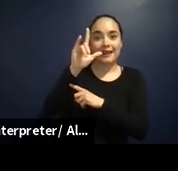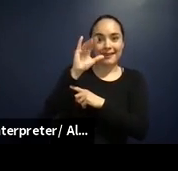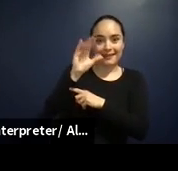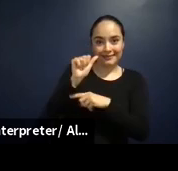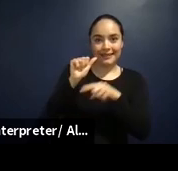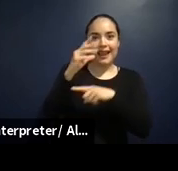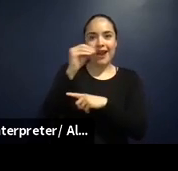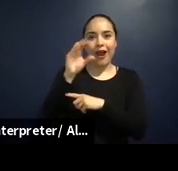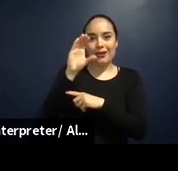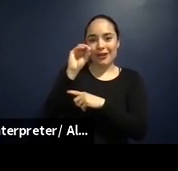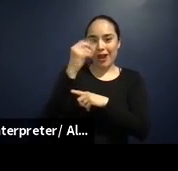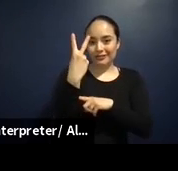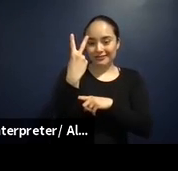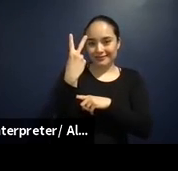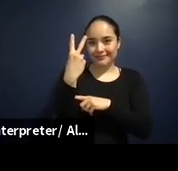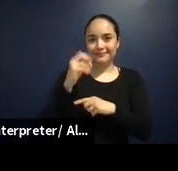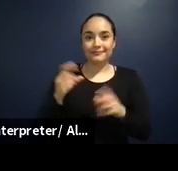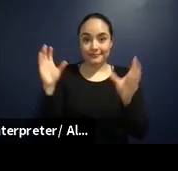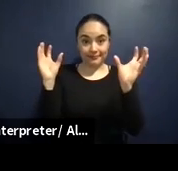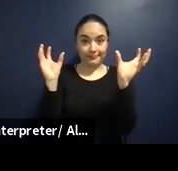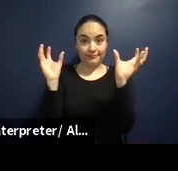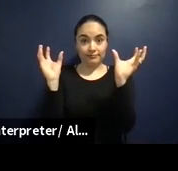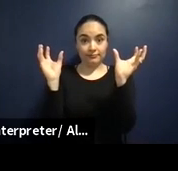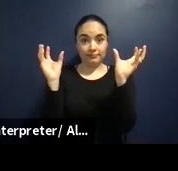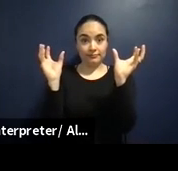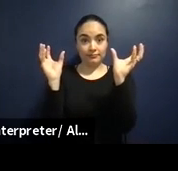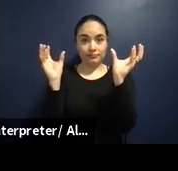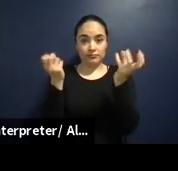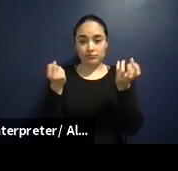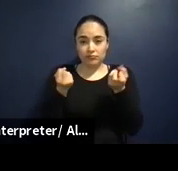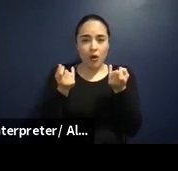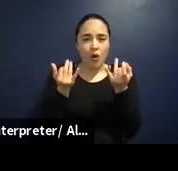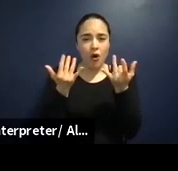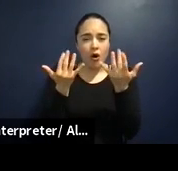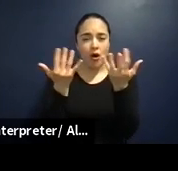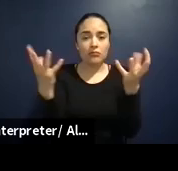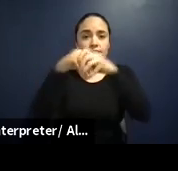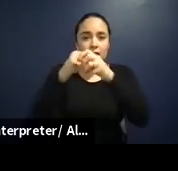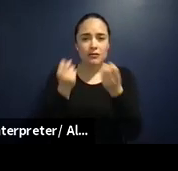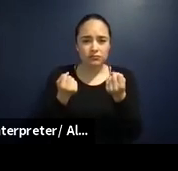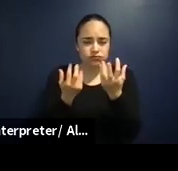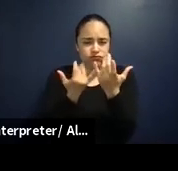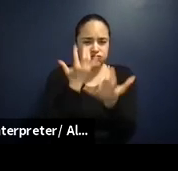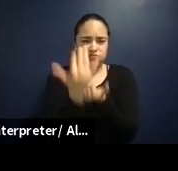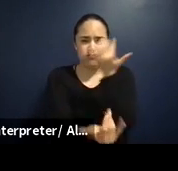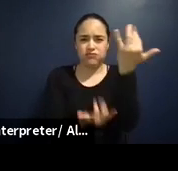heat it up into the furnace you would then get silica. [Sarah]: So I'm just gonna really quickly